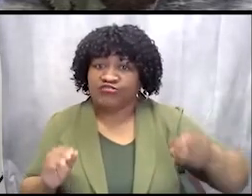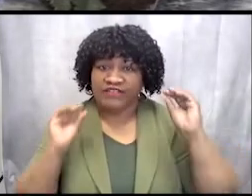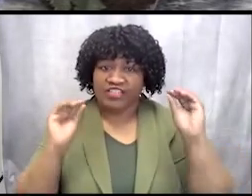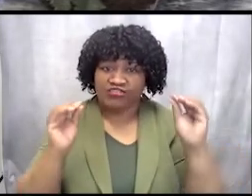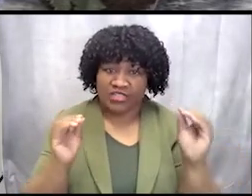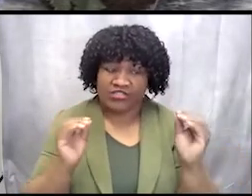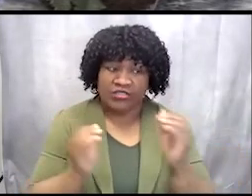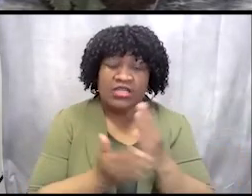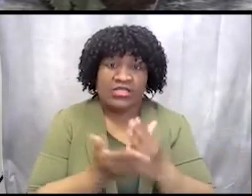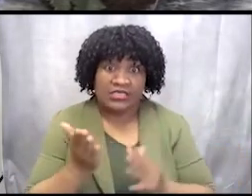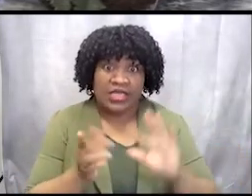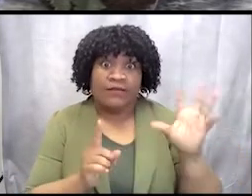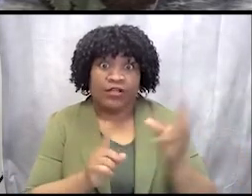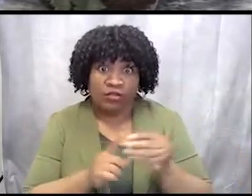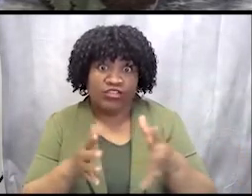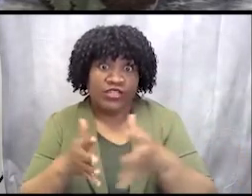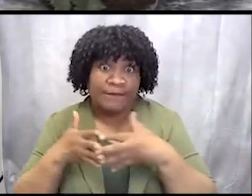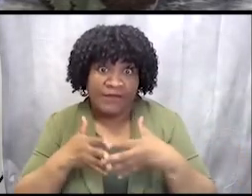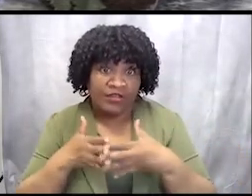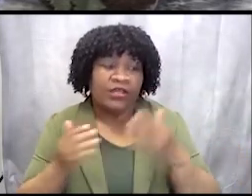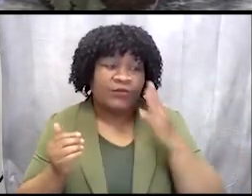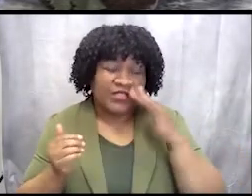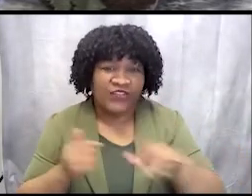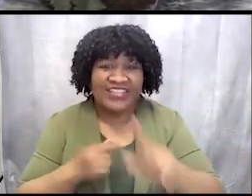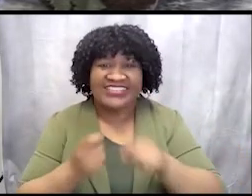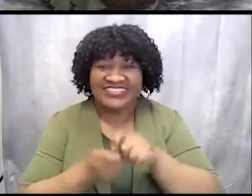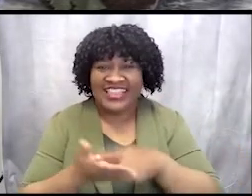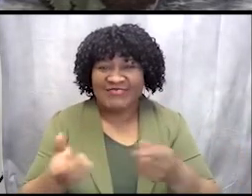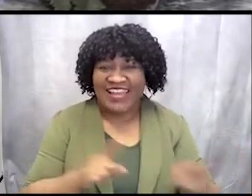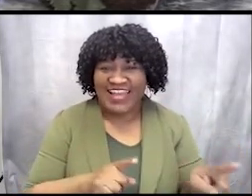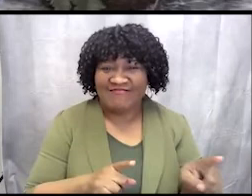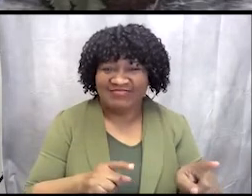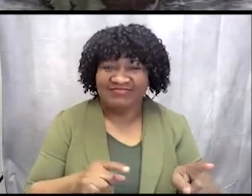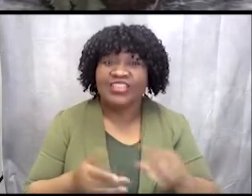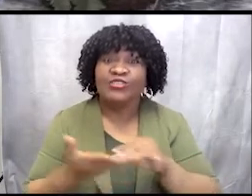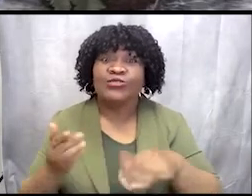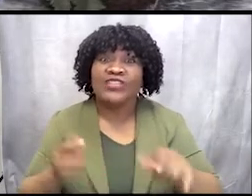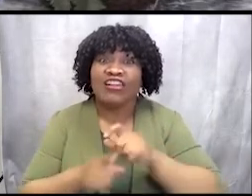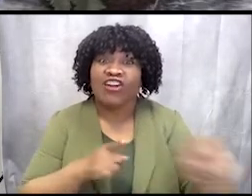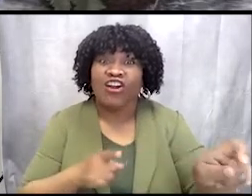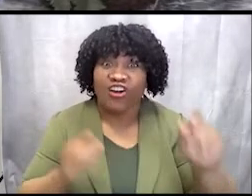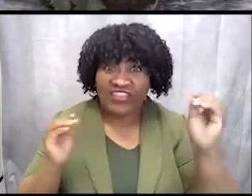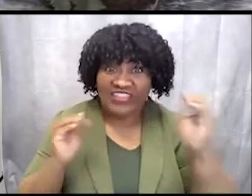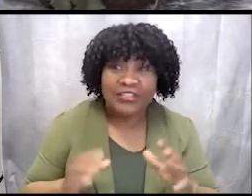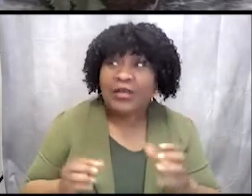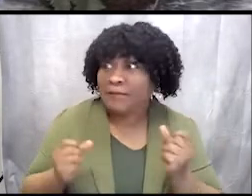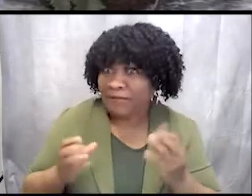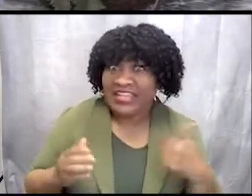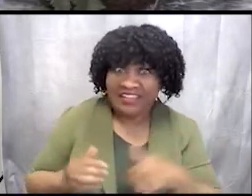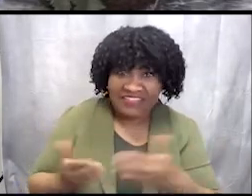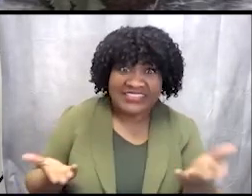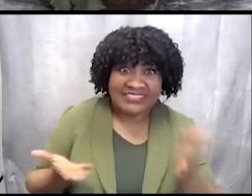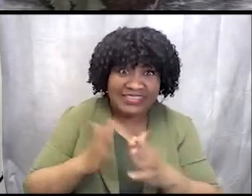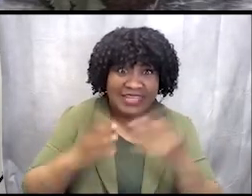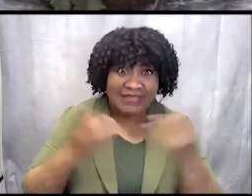of some cultures in America, we know that that's exactly what happened. That's how many of us got here, right?